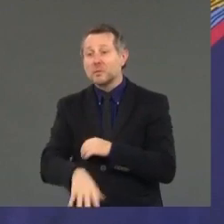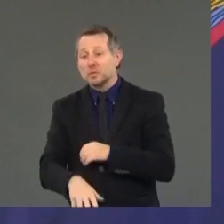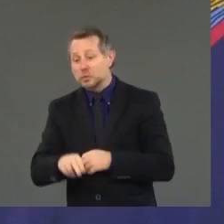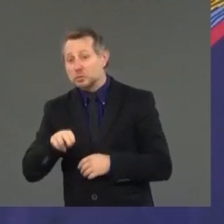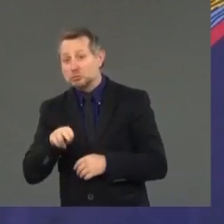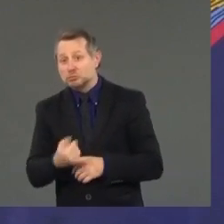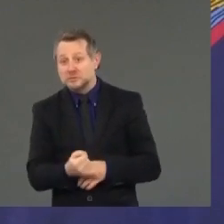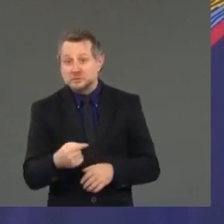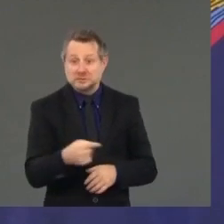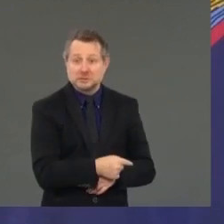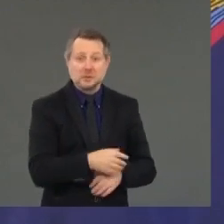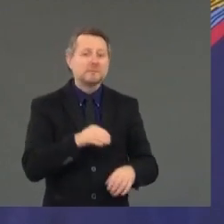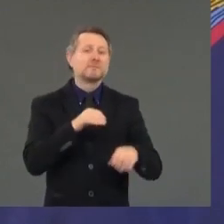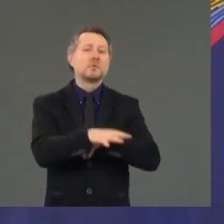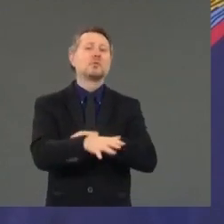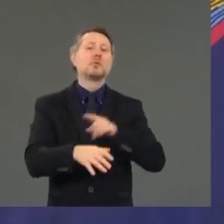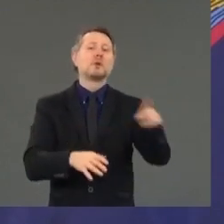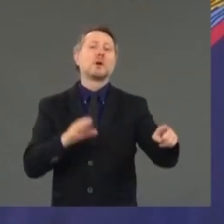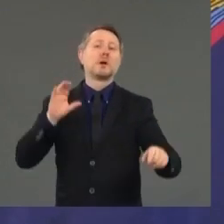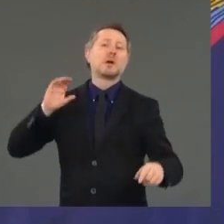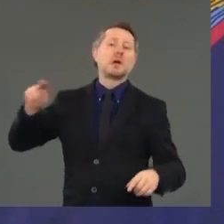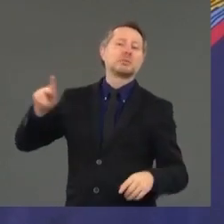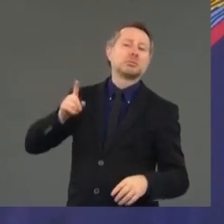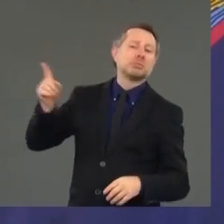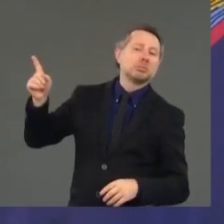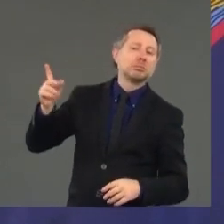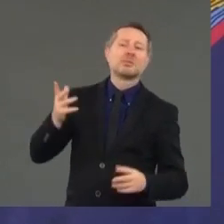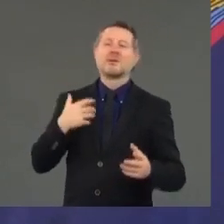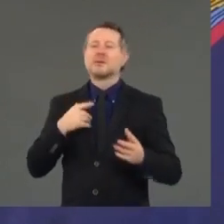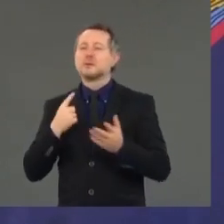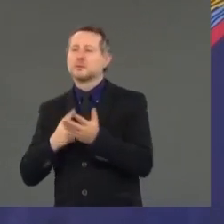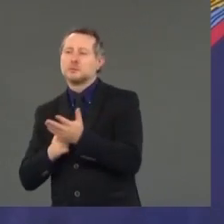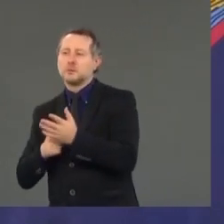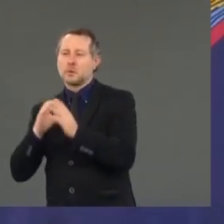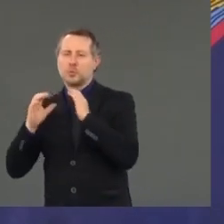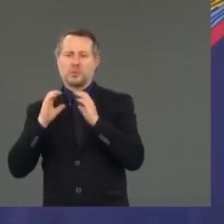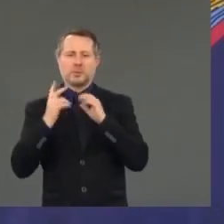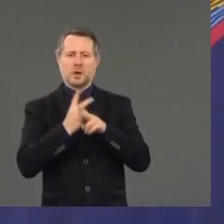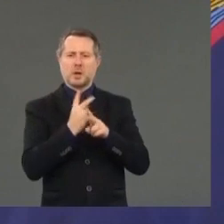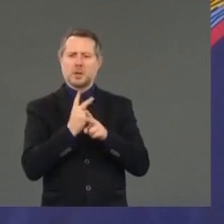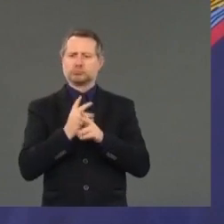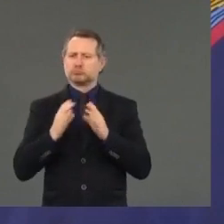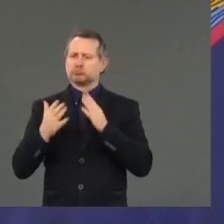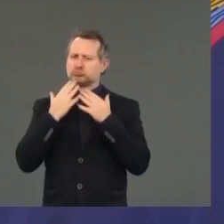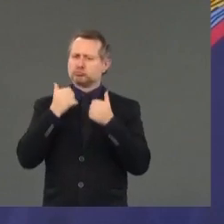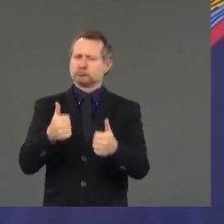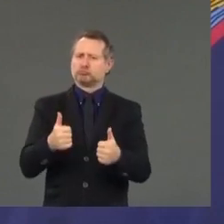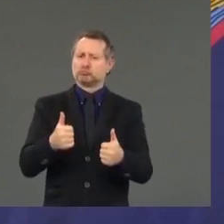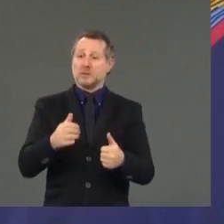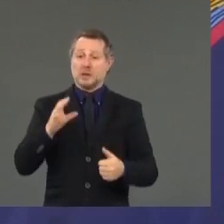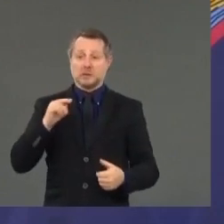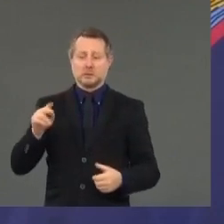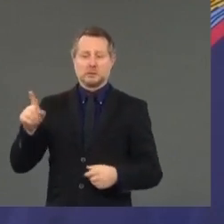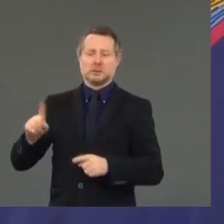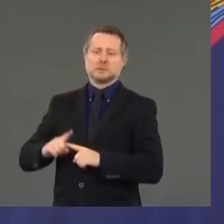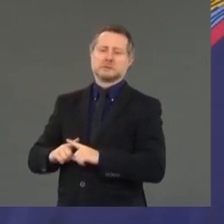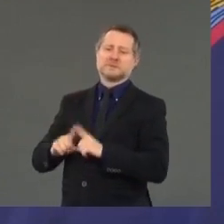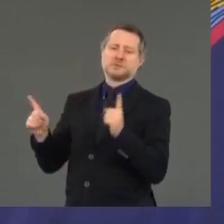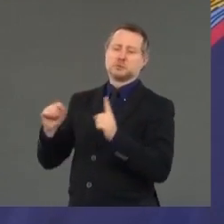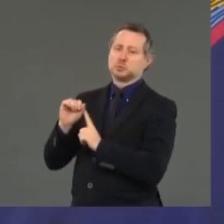HUDSON, MIGHT AFFECT WHAT THEY DO IN JERSEY, MIGHT AFFECT WHAT CONNECTICUT DOES, MIGHT